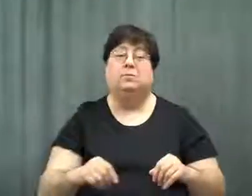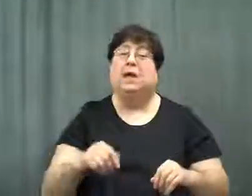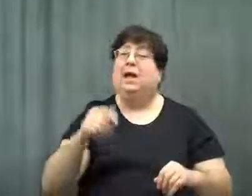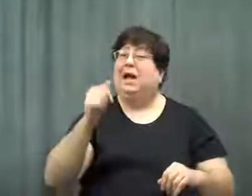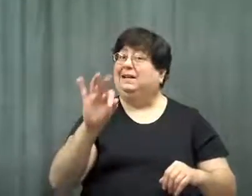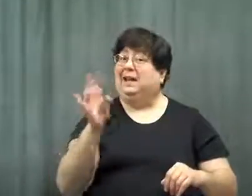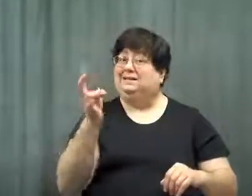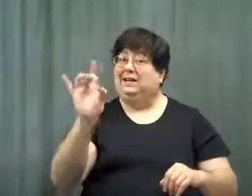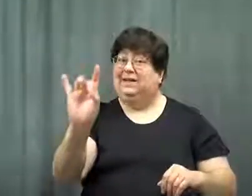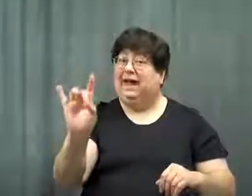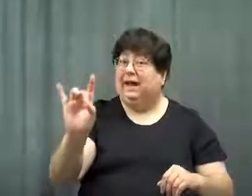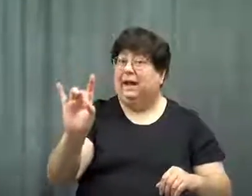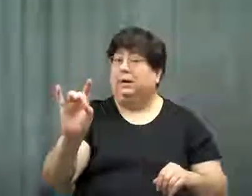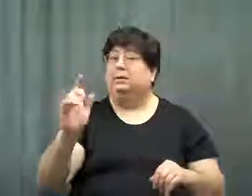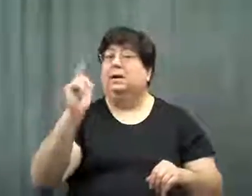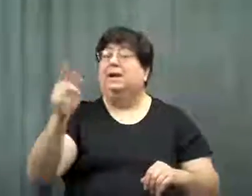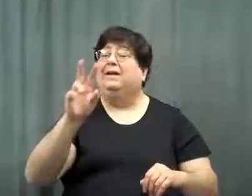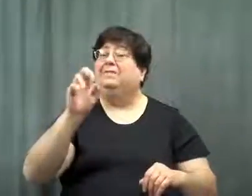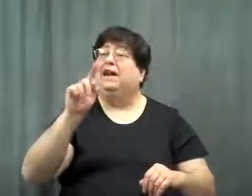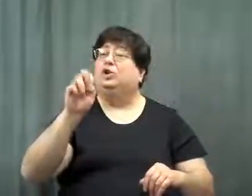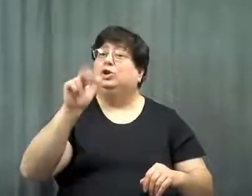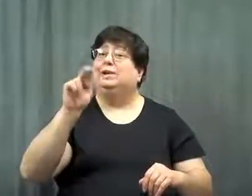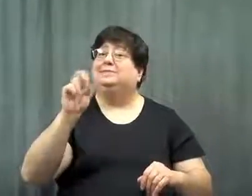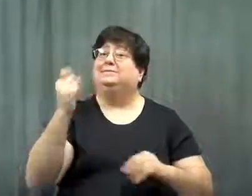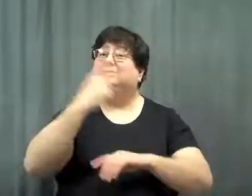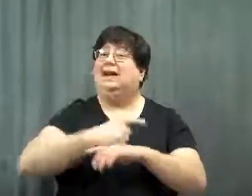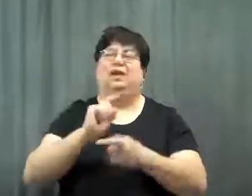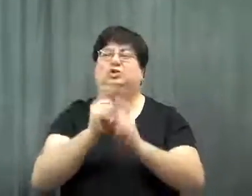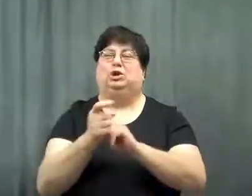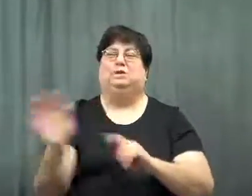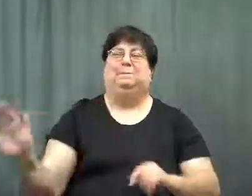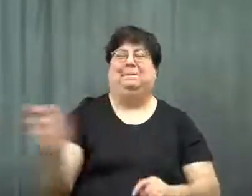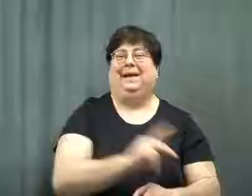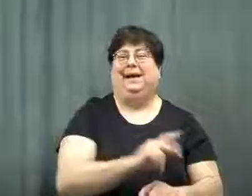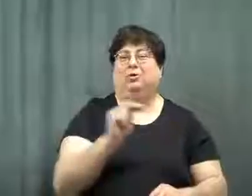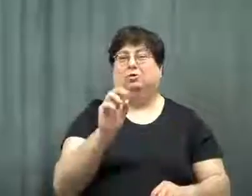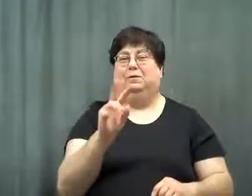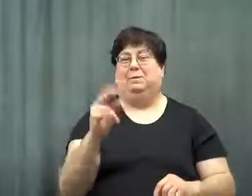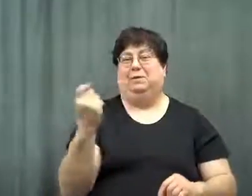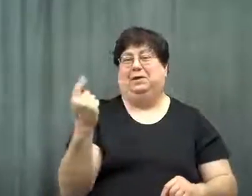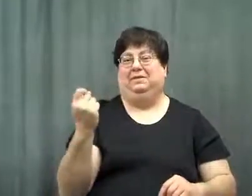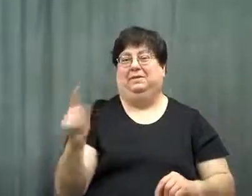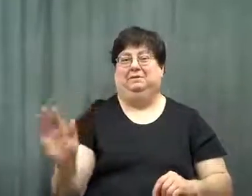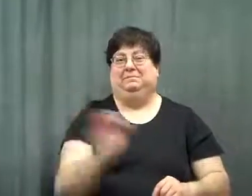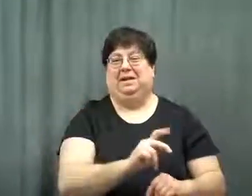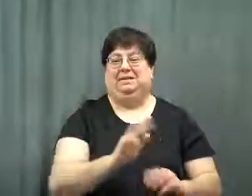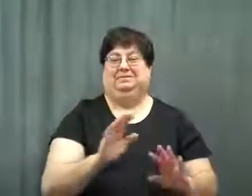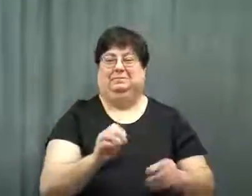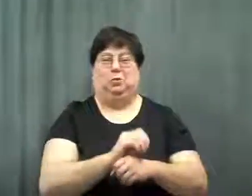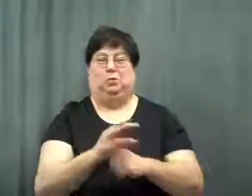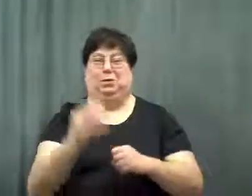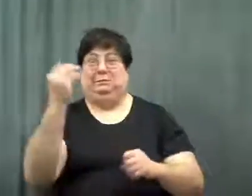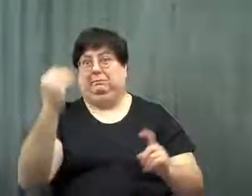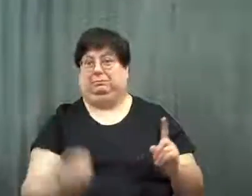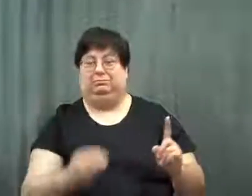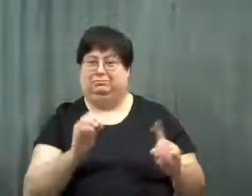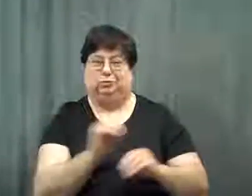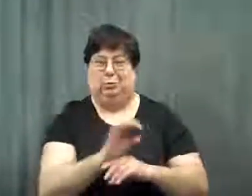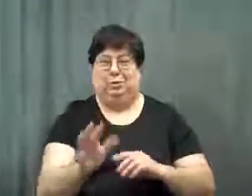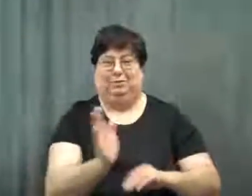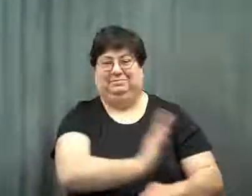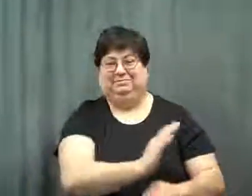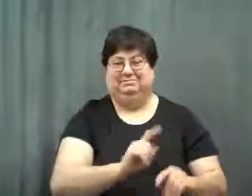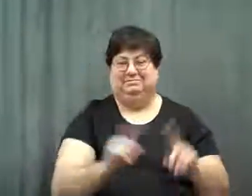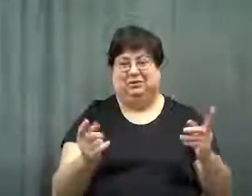In 1978, Veteran's Day was changed back to November 11, so it wasn't a Monday holiday anymore.